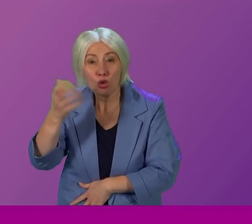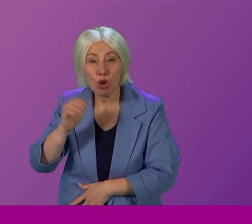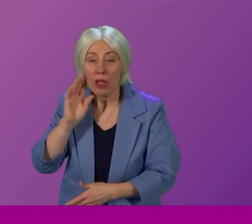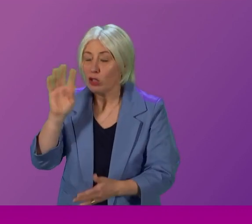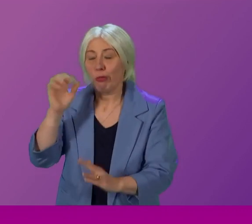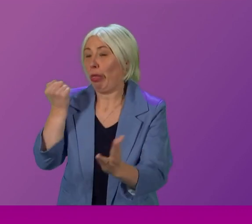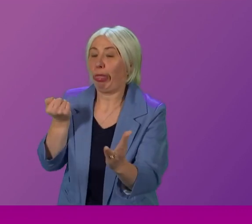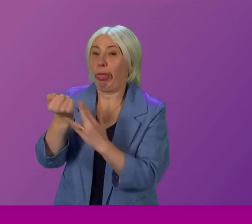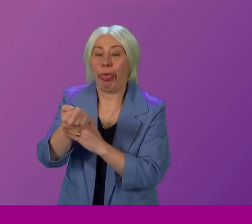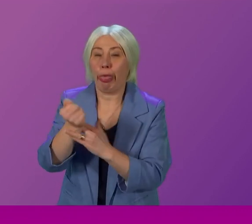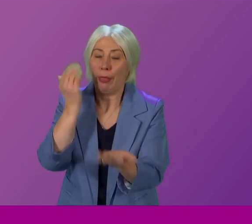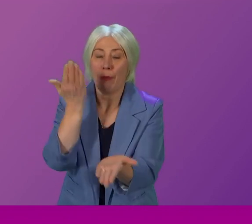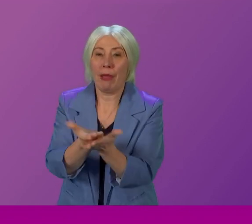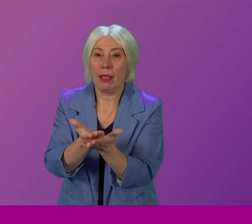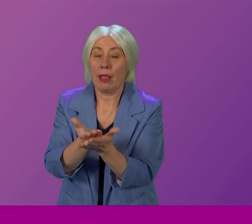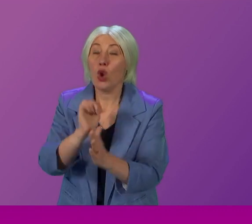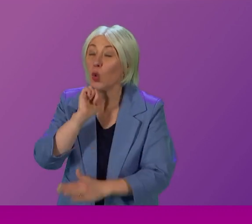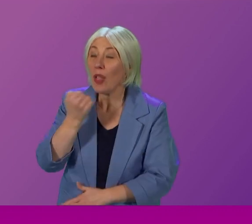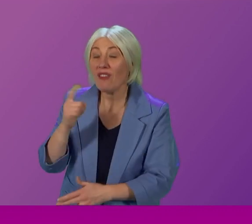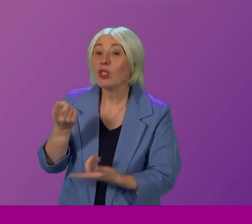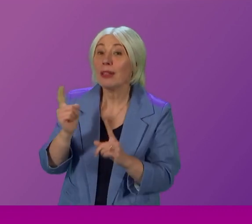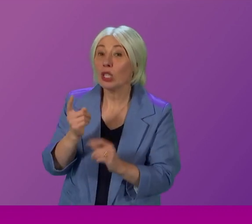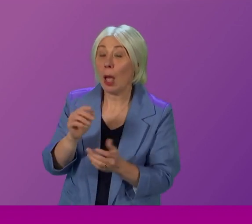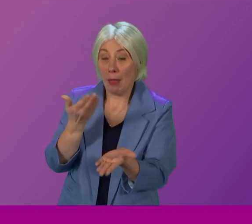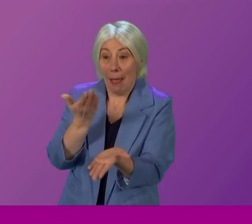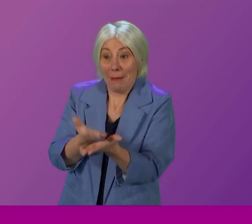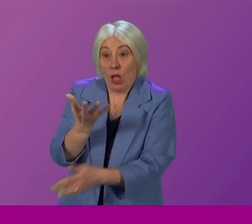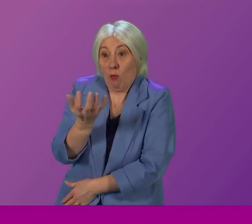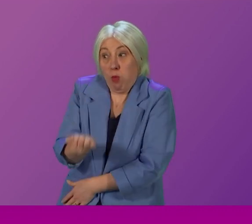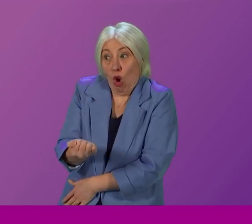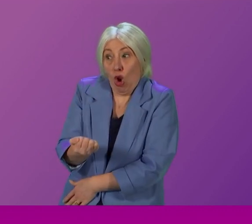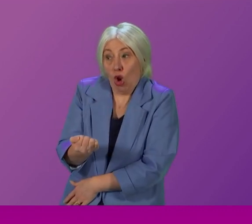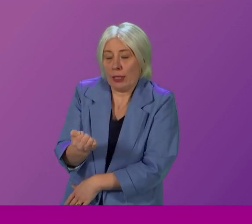Will the First Minister pause the bill and take the time required to get it right?